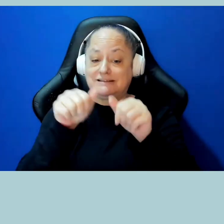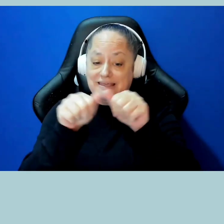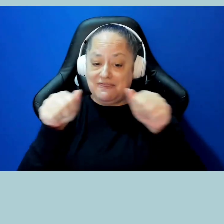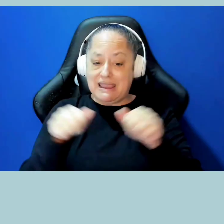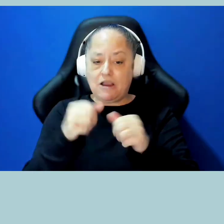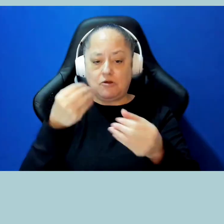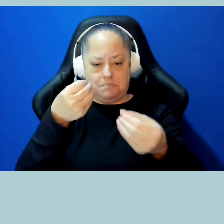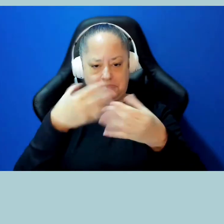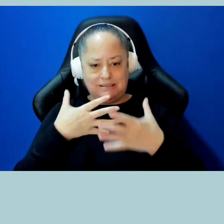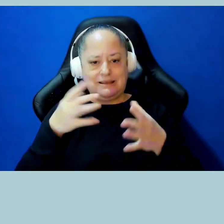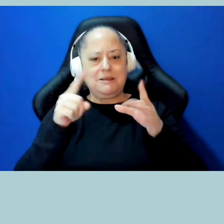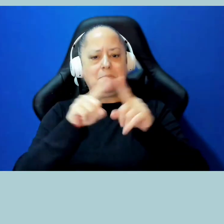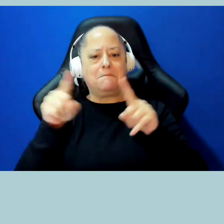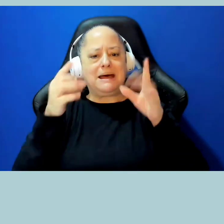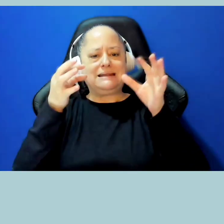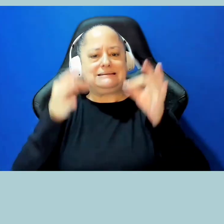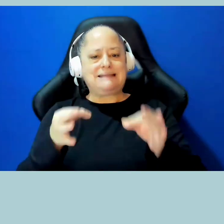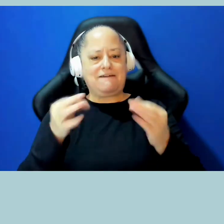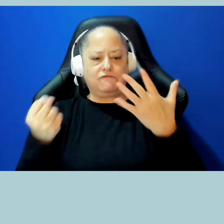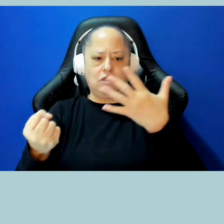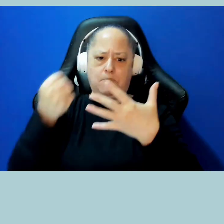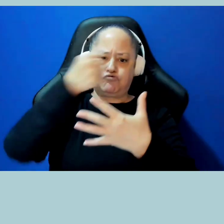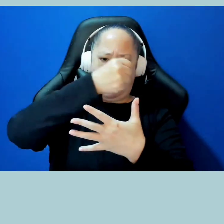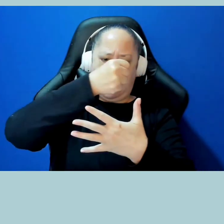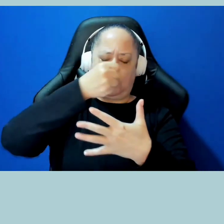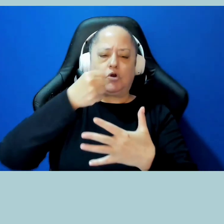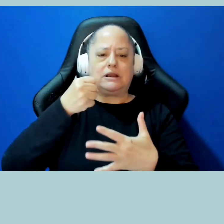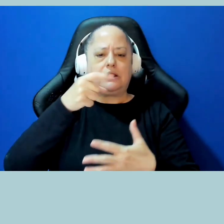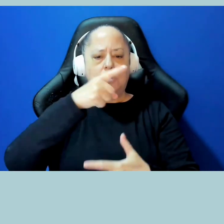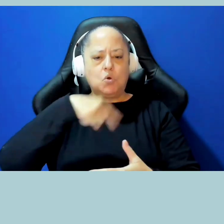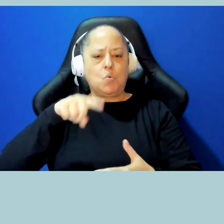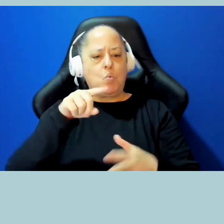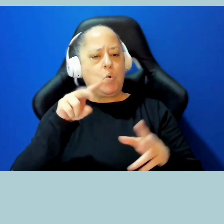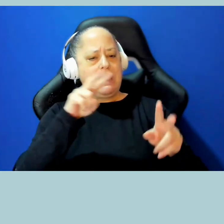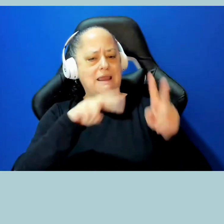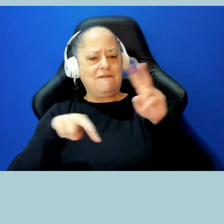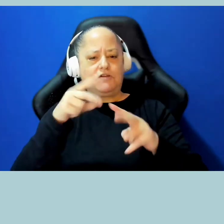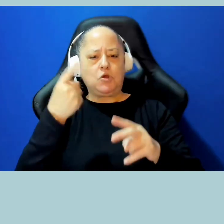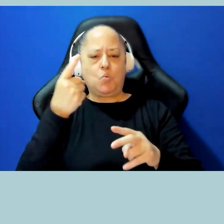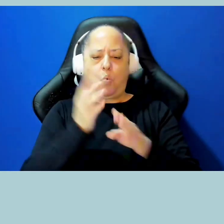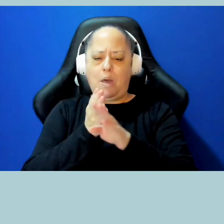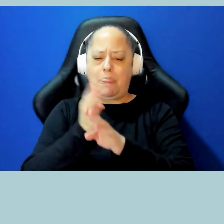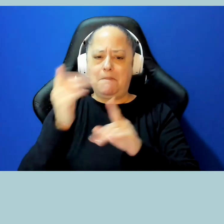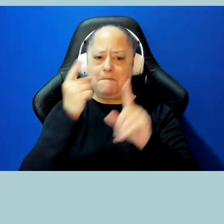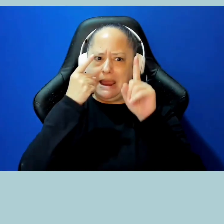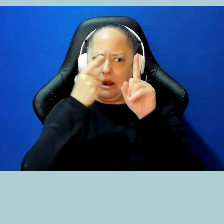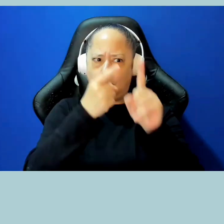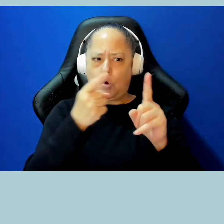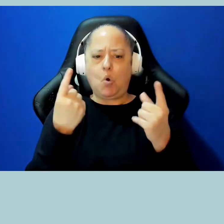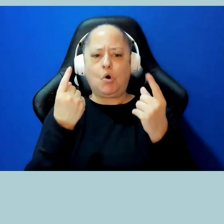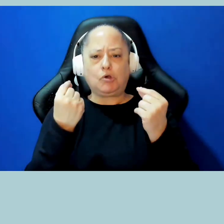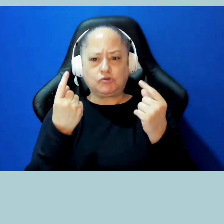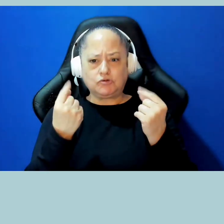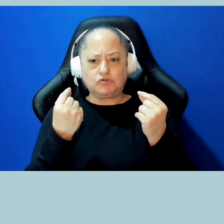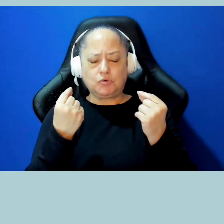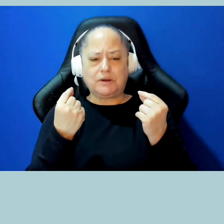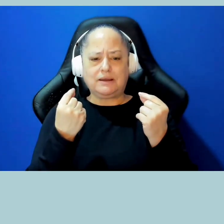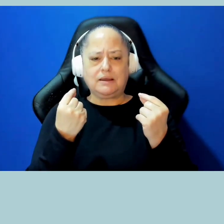definitely a priority. This is what we view one of the main goals of what we're doing is, is bring the resources